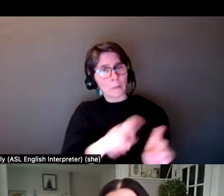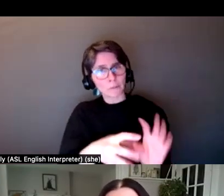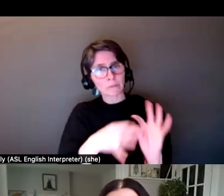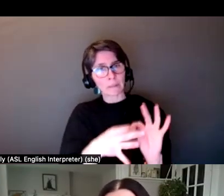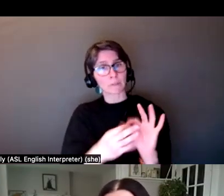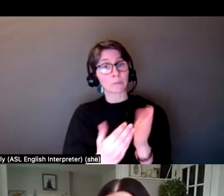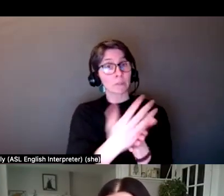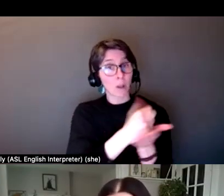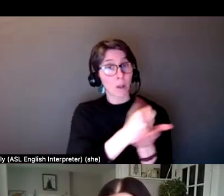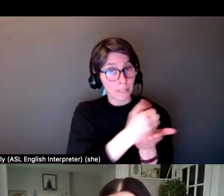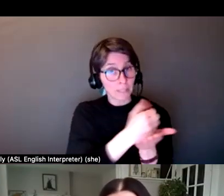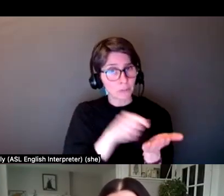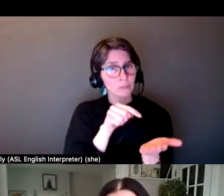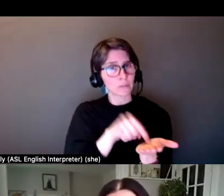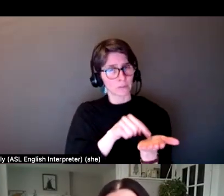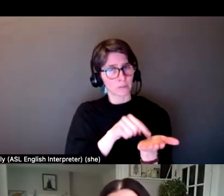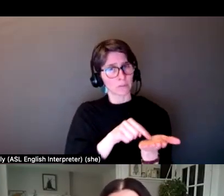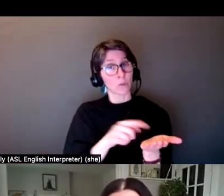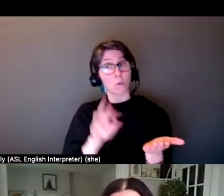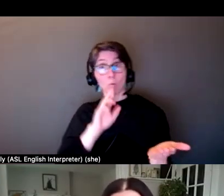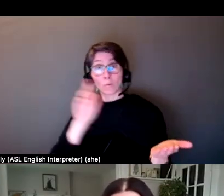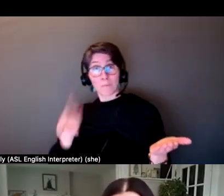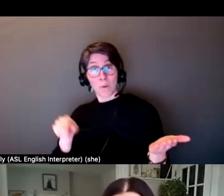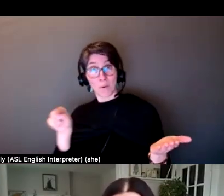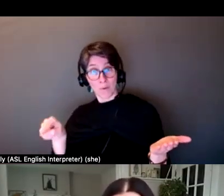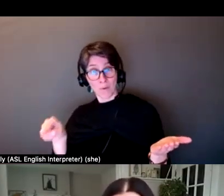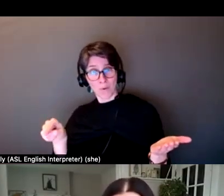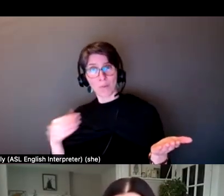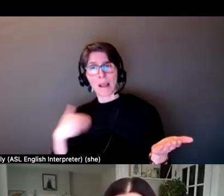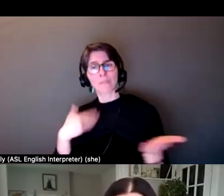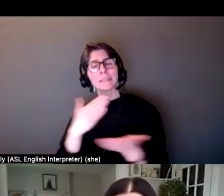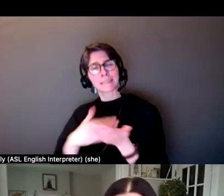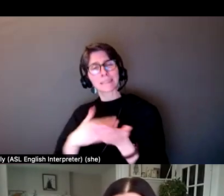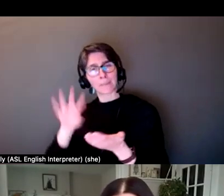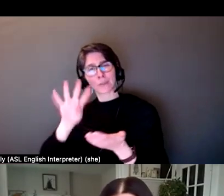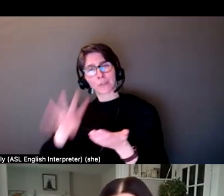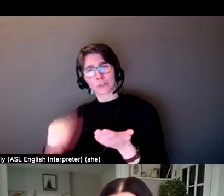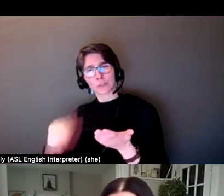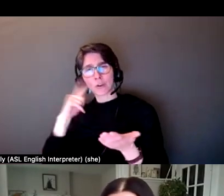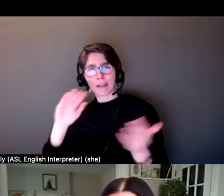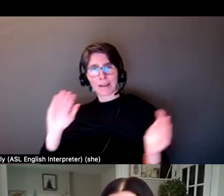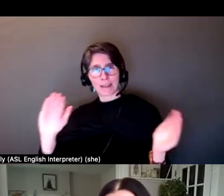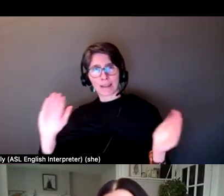may notice in the report itself, there are some charts that have comparisons to the 2022 data,